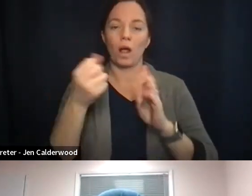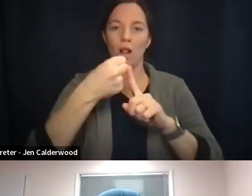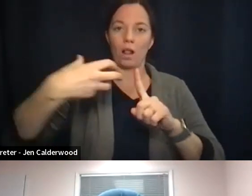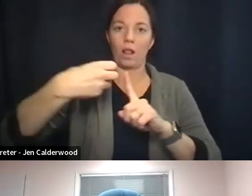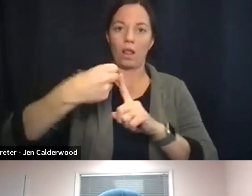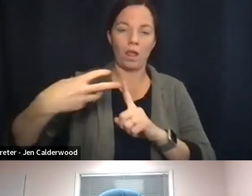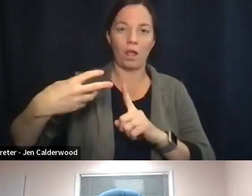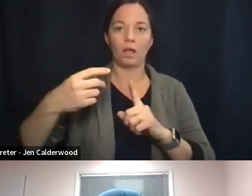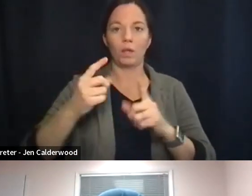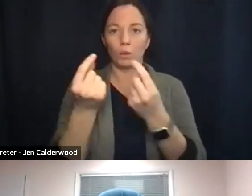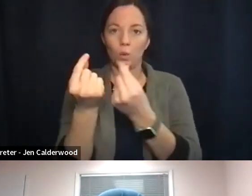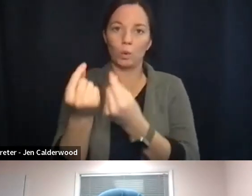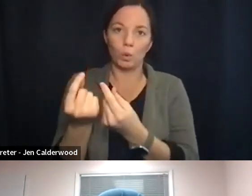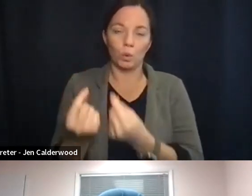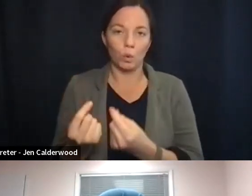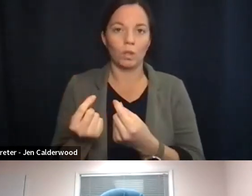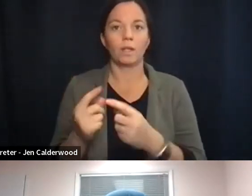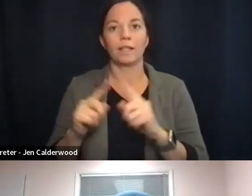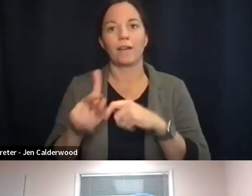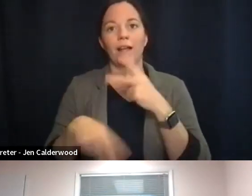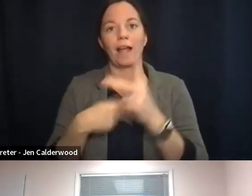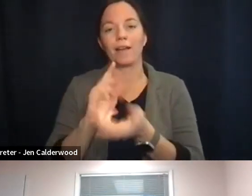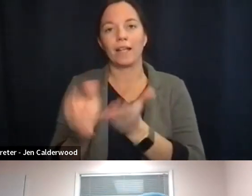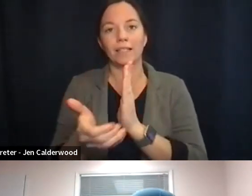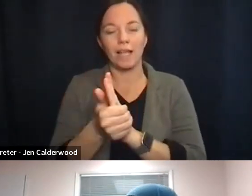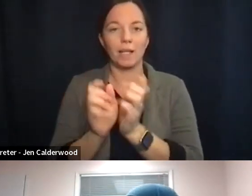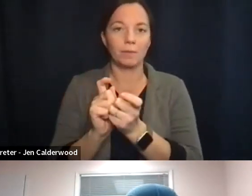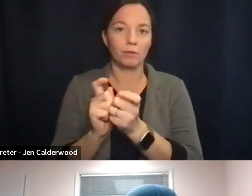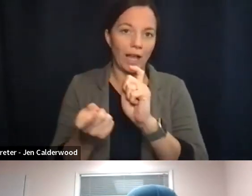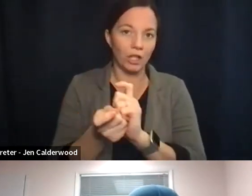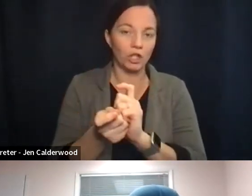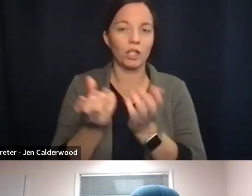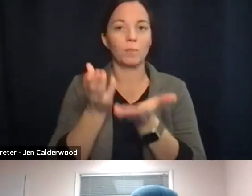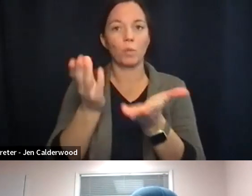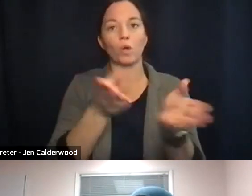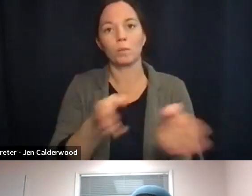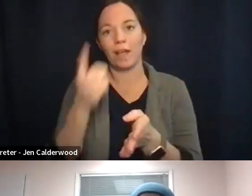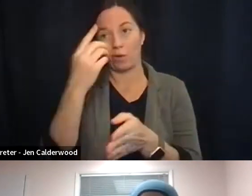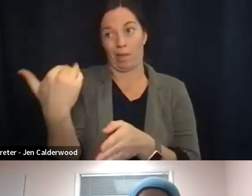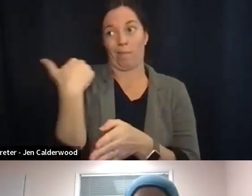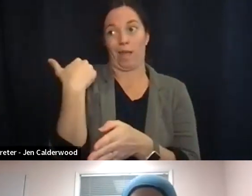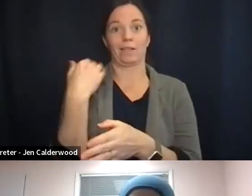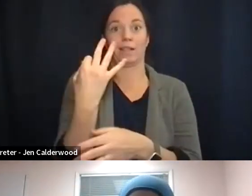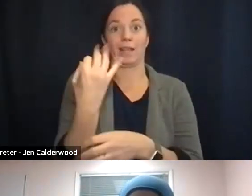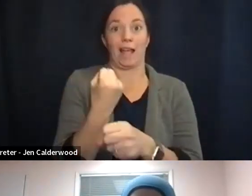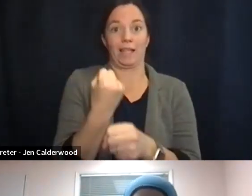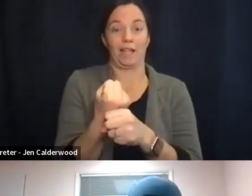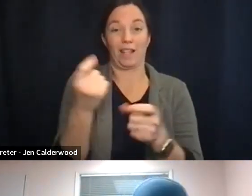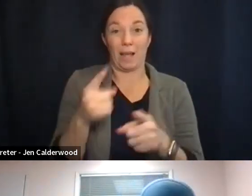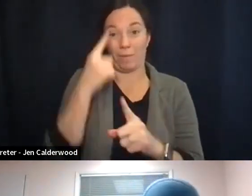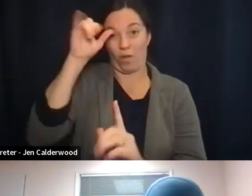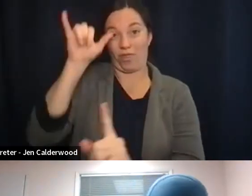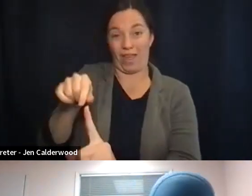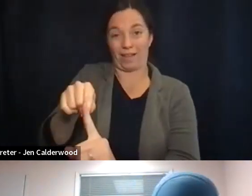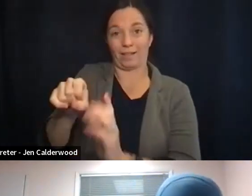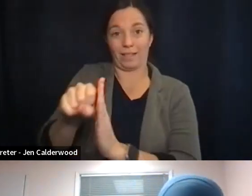So that Link takes you to a page that you will find every single State listed right, every State is required to have an Hcbs state transition plan, and in addition to that, it'll list all the various steps and all the different types of addendums and changes and initial proposed plans over